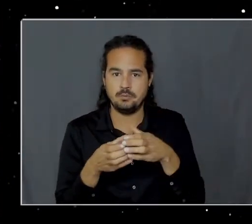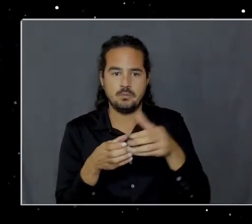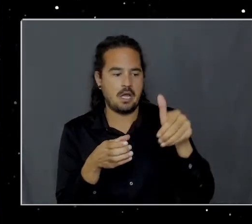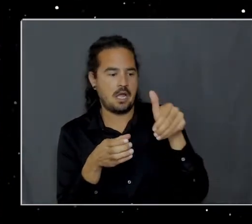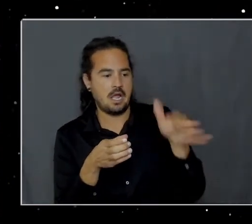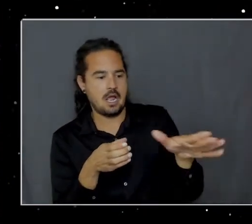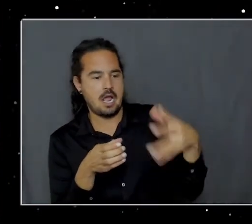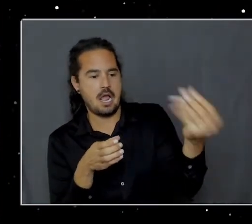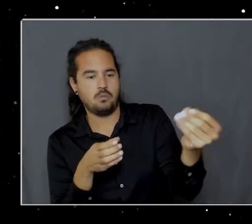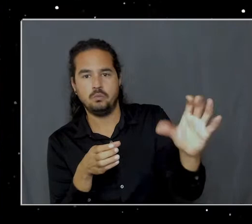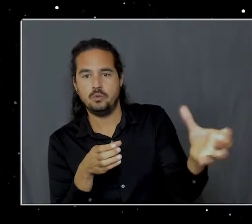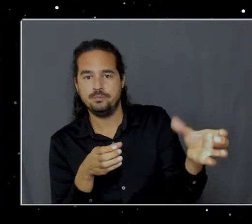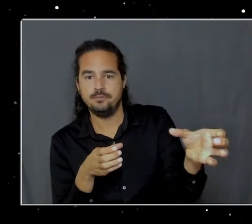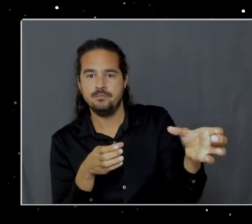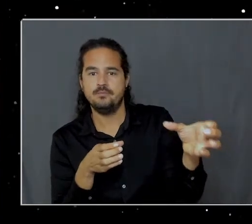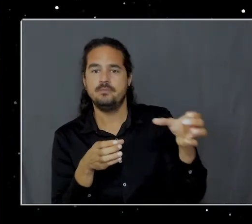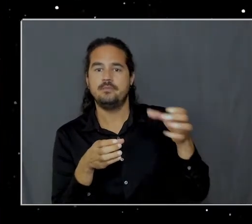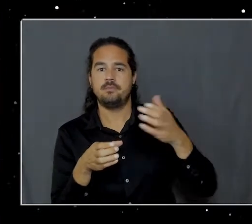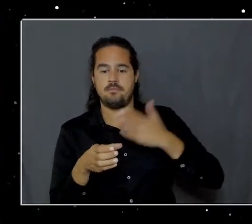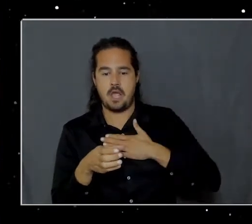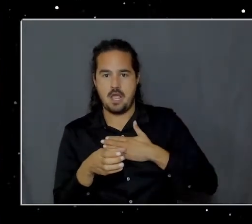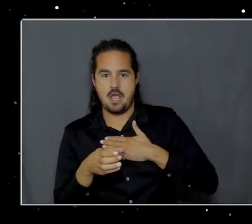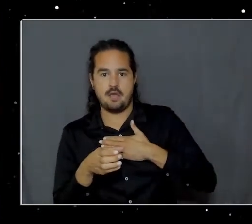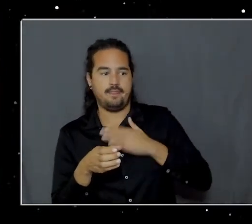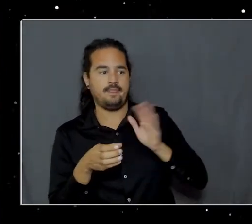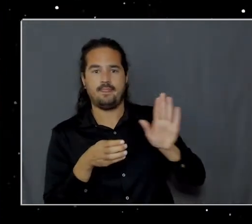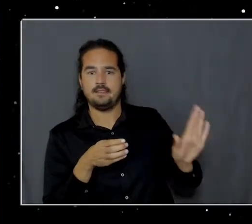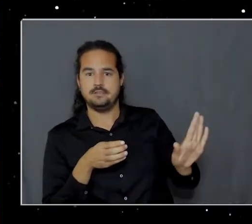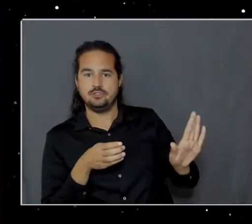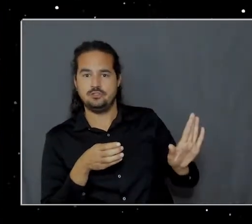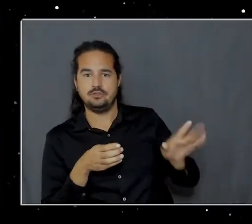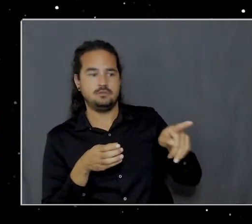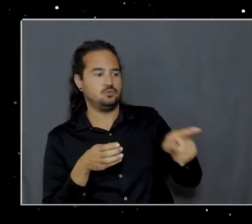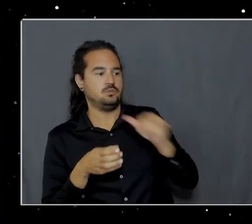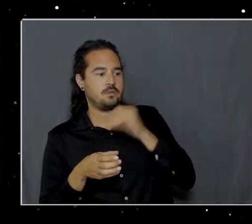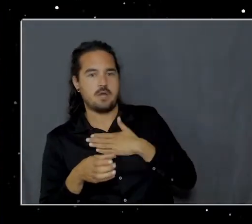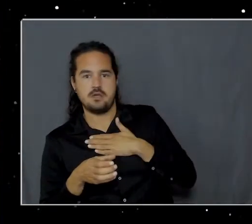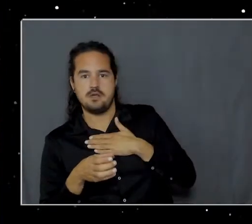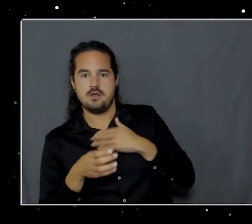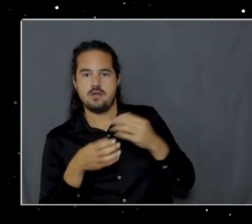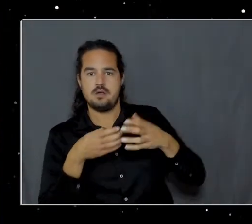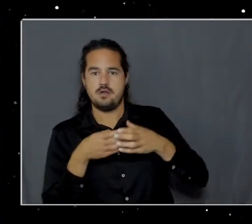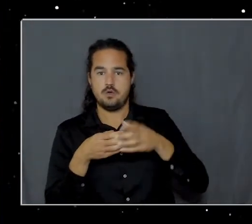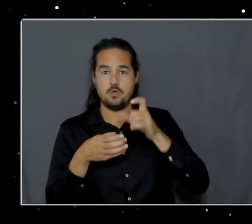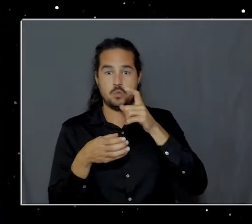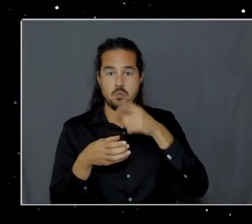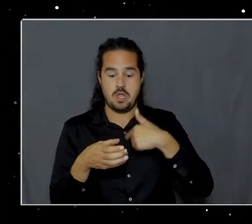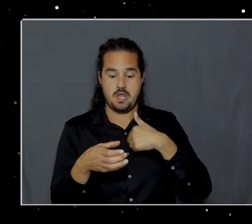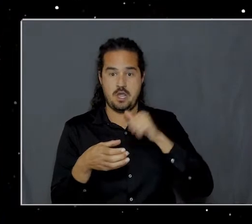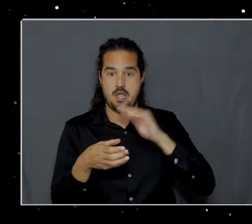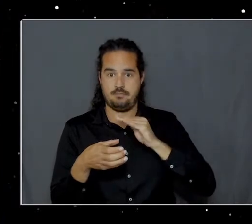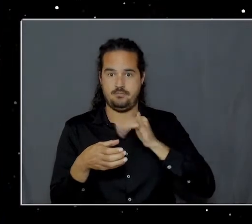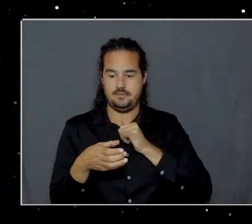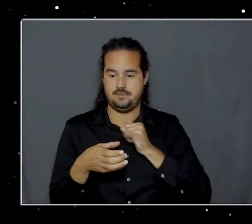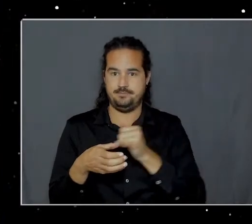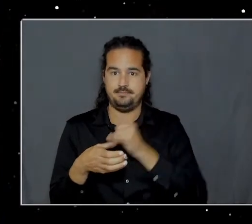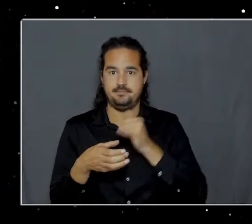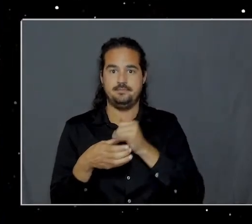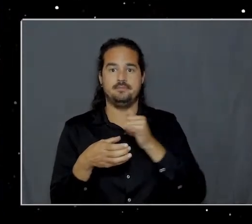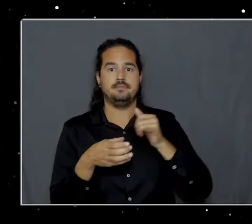OUTGROUP. "THESE ARE MINE, AND THOSE ARE NOT. THIS IS WHO I AM, AND THIS IS